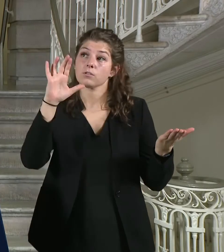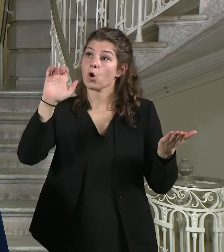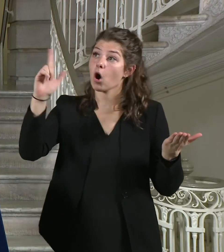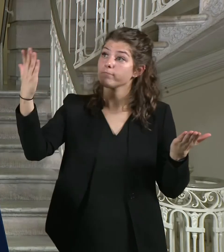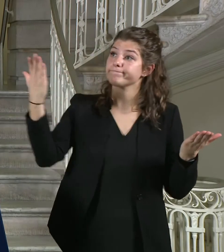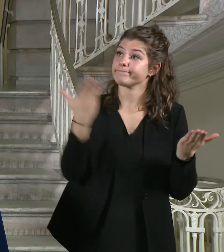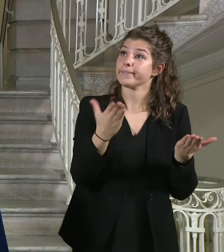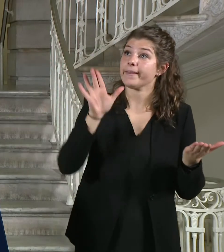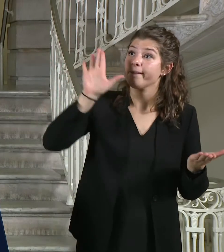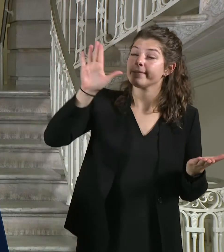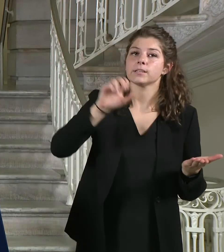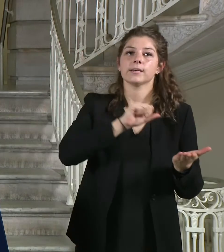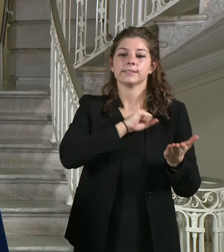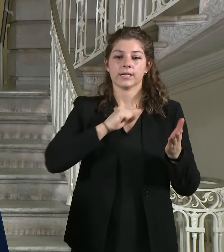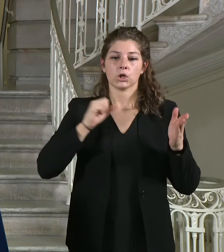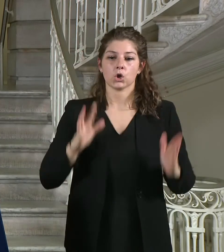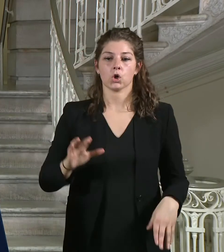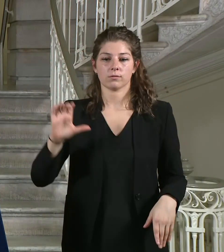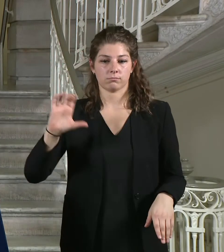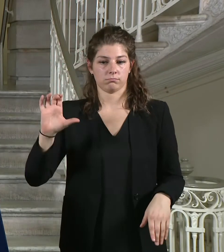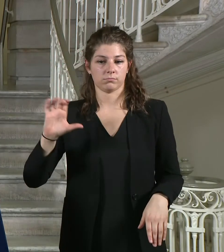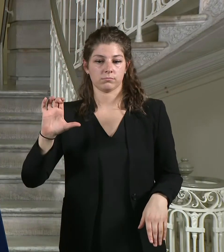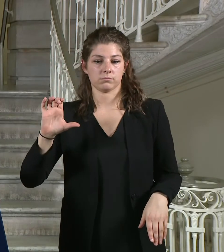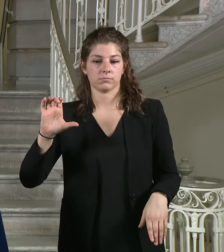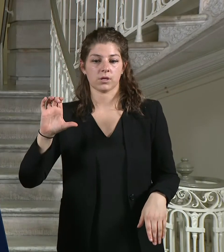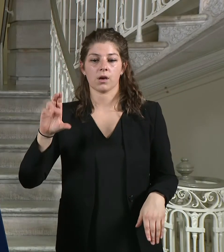MY EARS. WE WILL